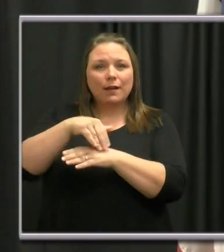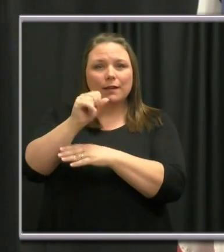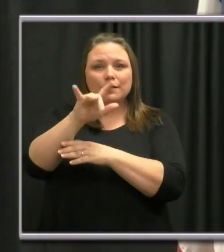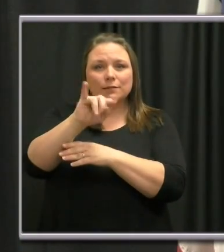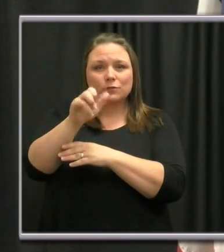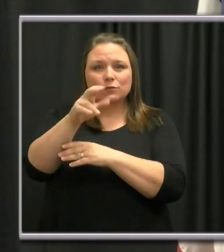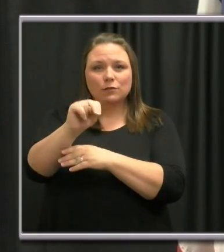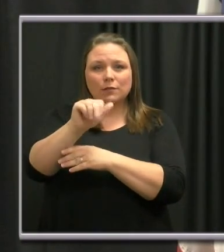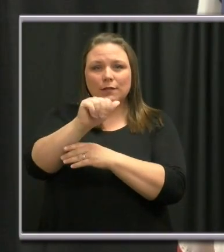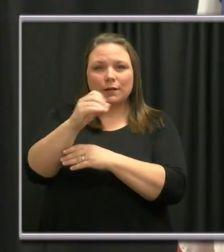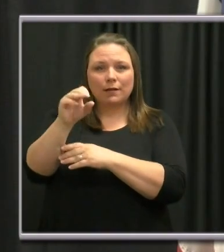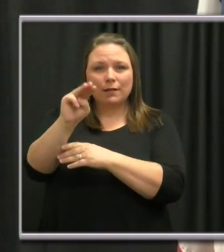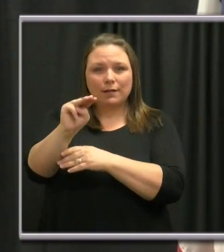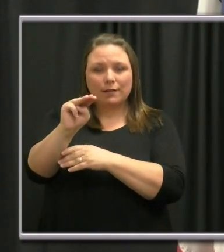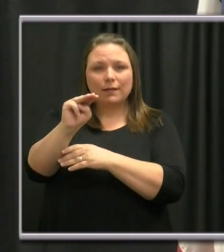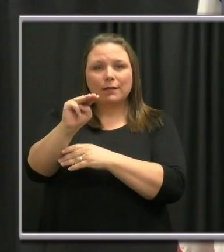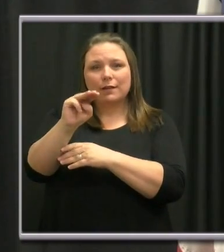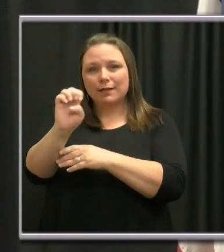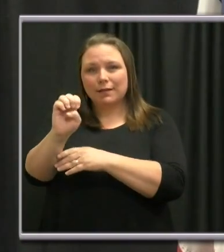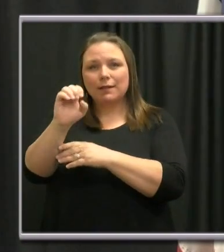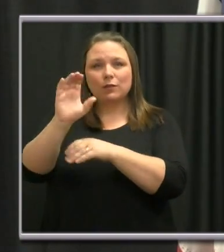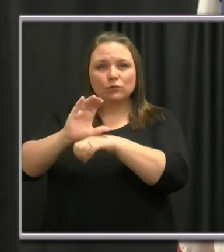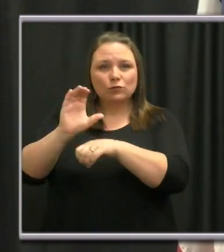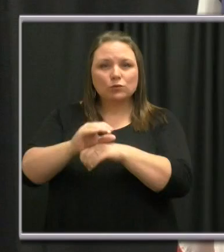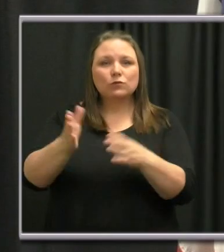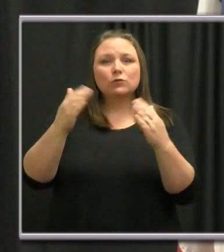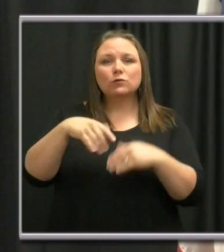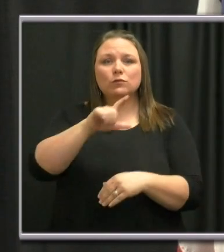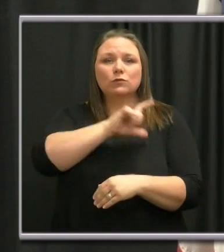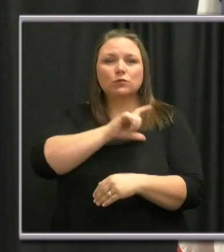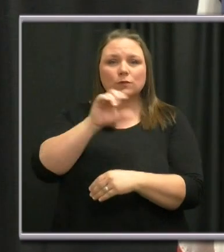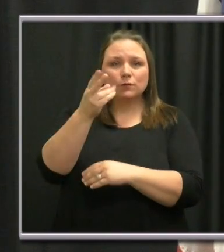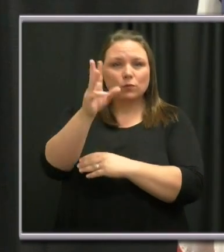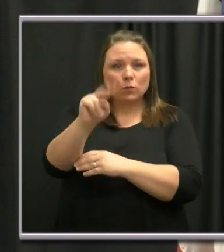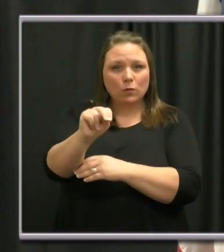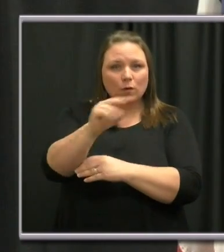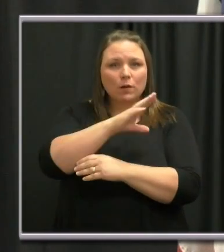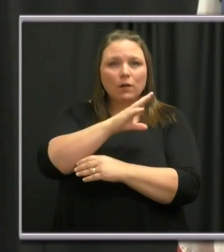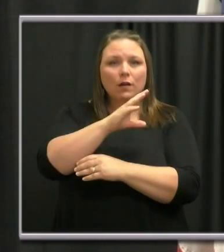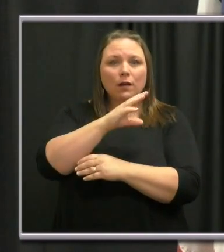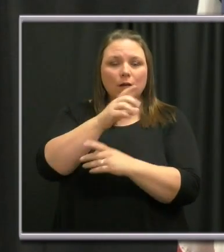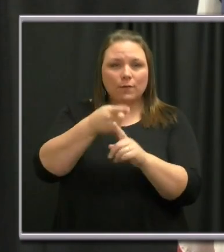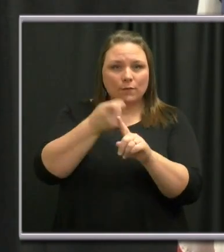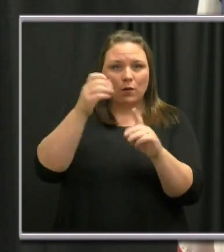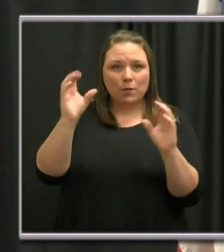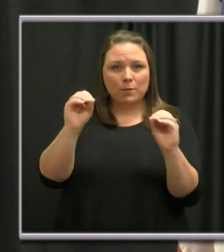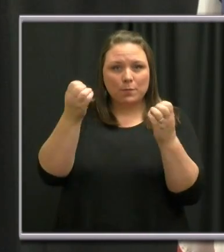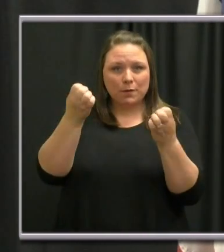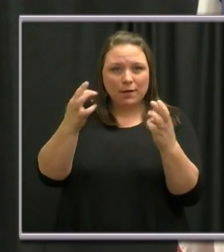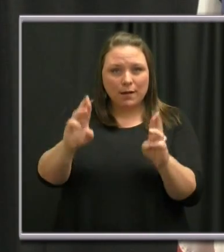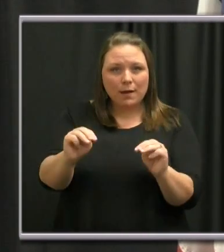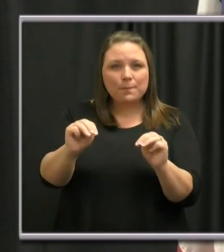PASTOR AT ST JOHN A. M. E. CHURCH. DIRECTOR CHIEF WILLIAM SWANN BUT THE OFFICE OF